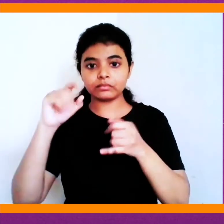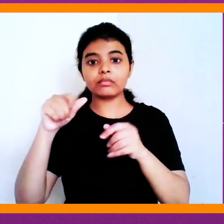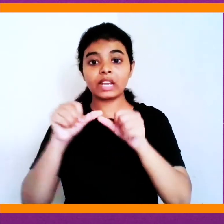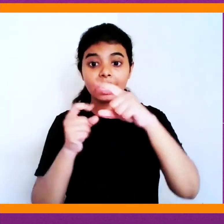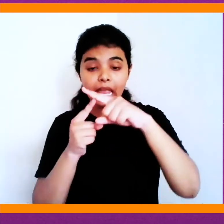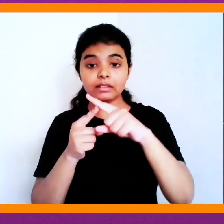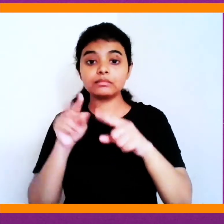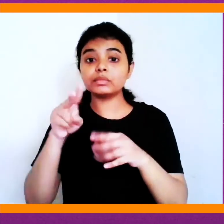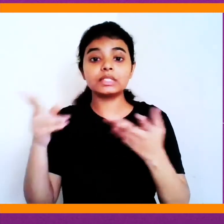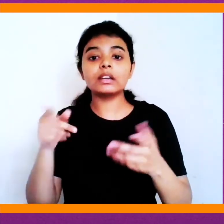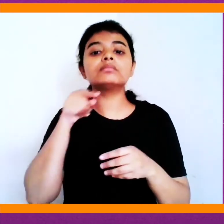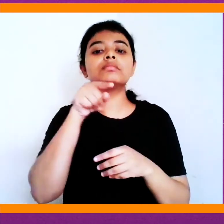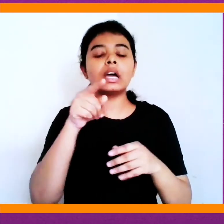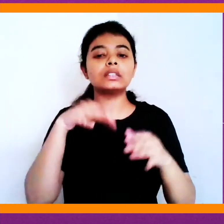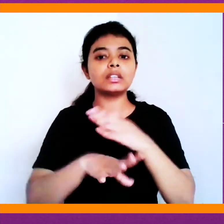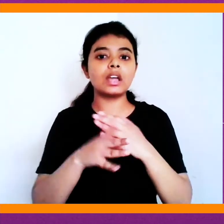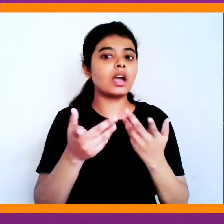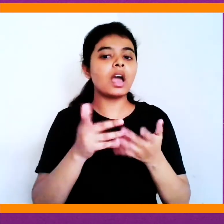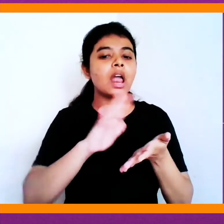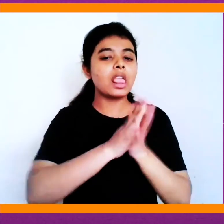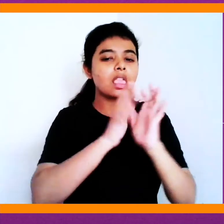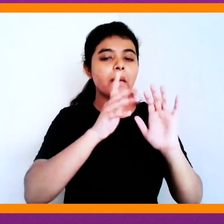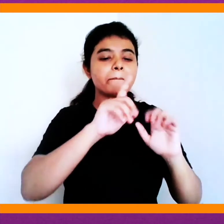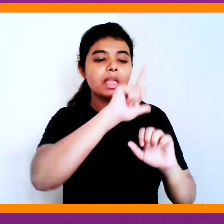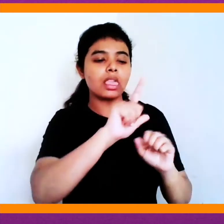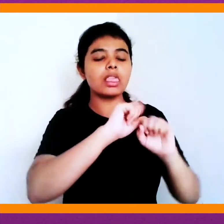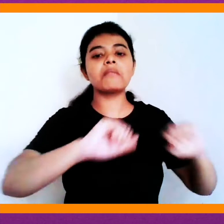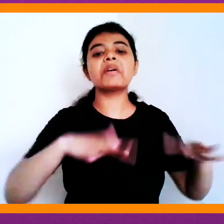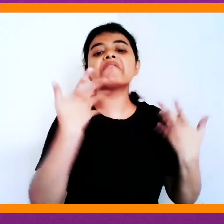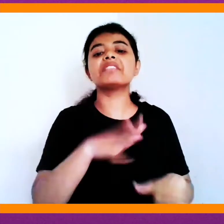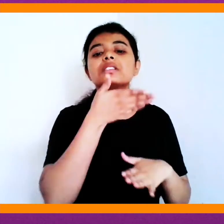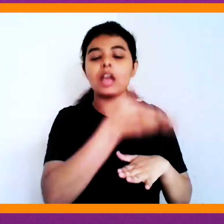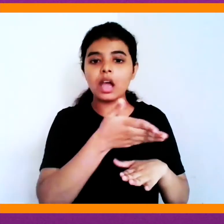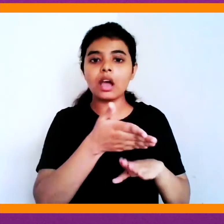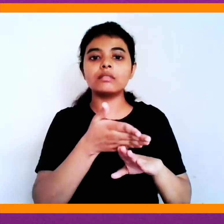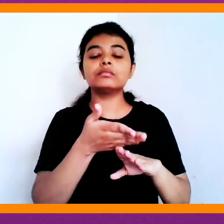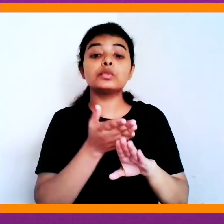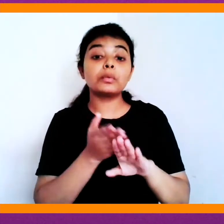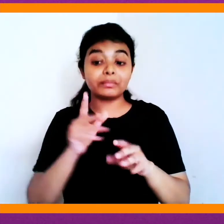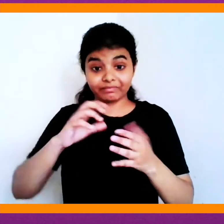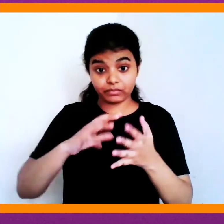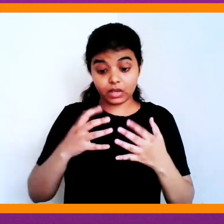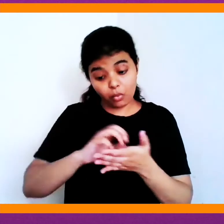presumed that it is a sexual assault and therefore under the boxwa act a case has to be filed but she